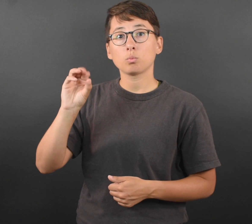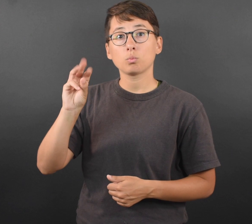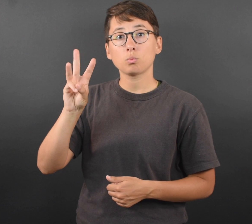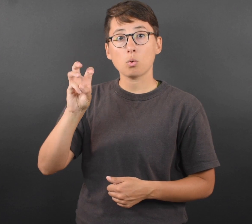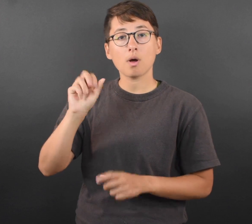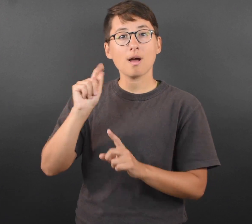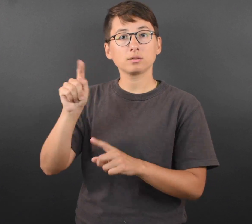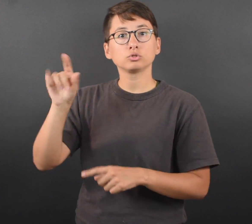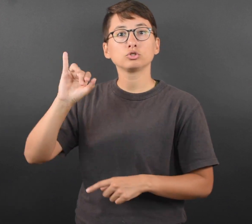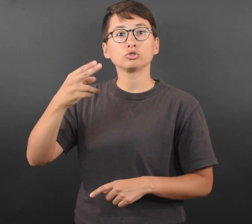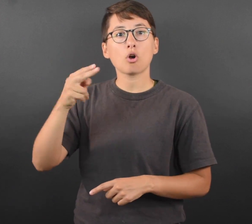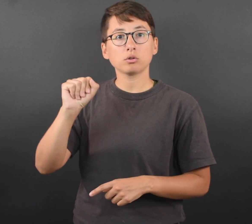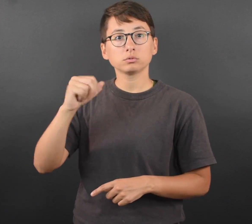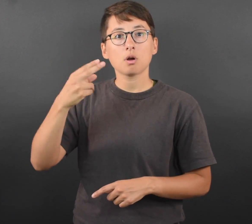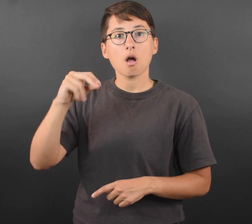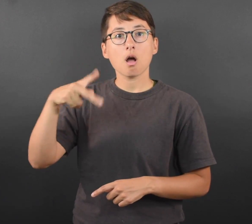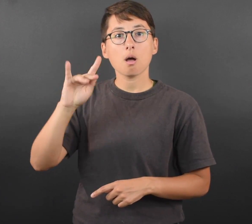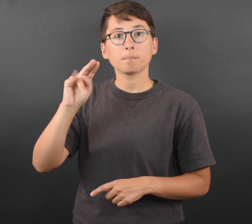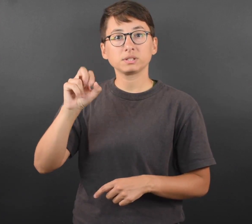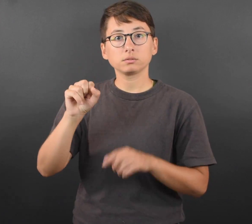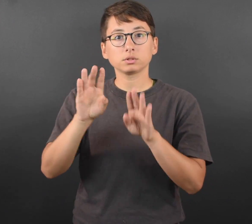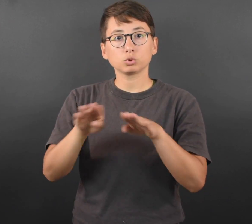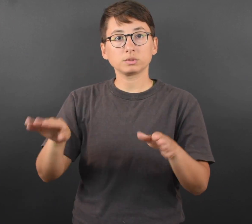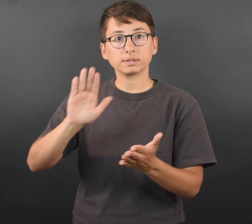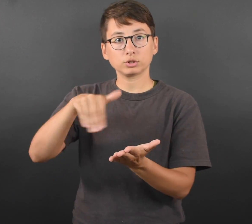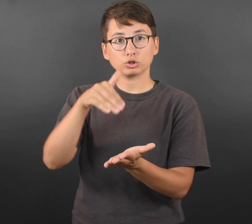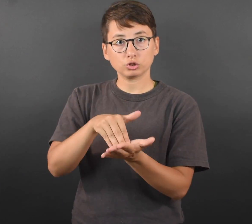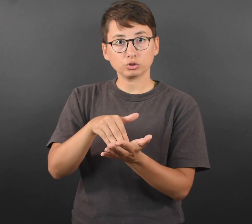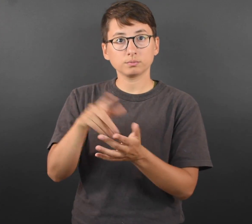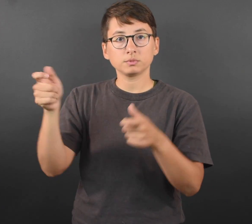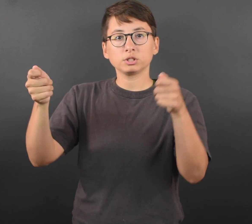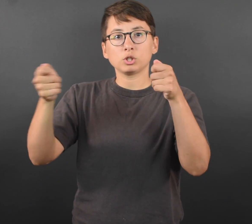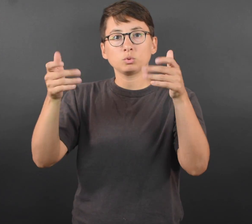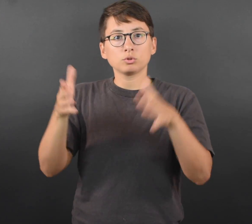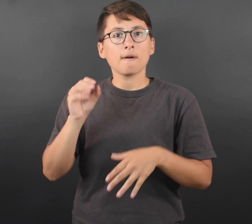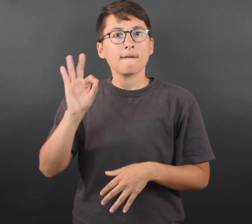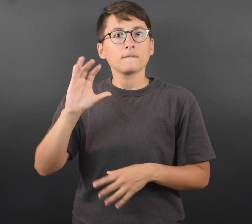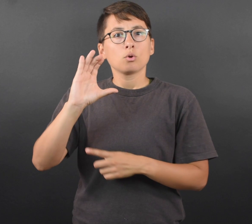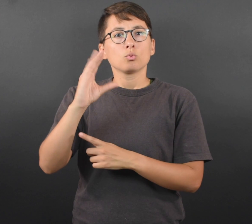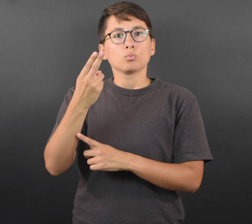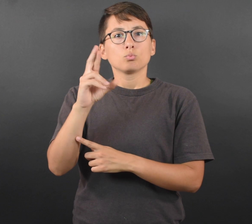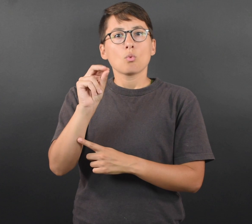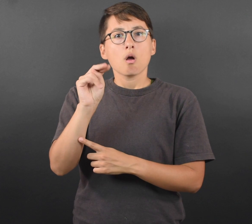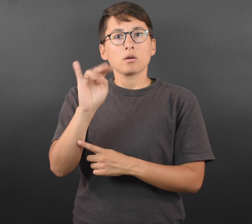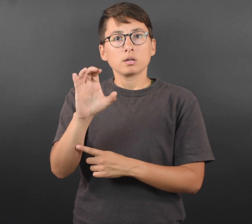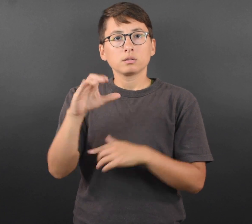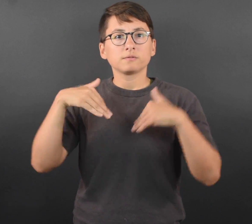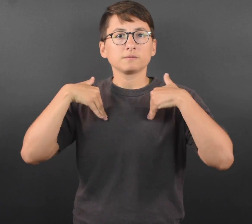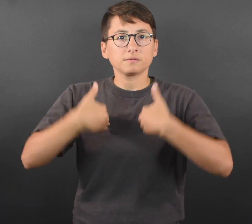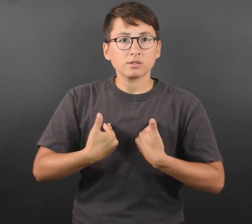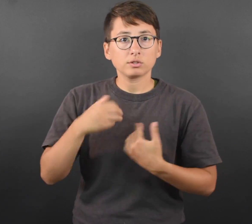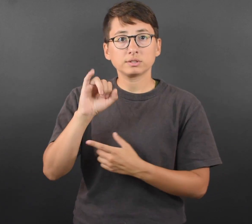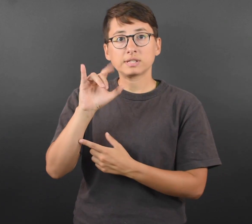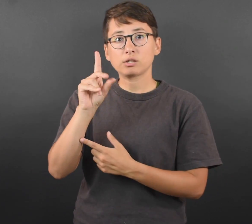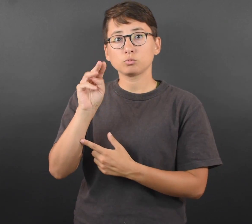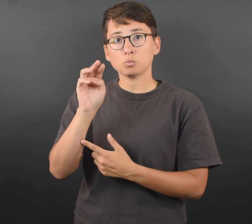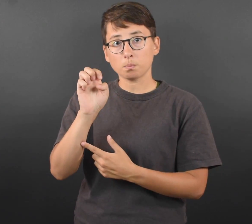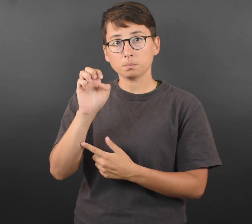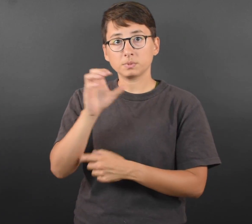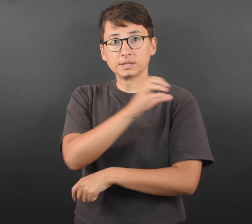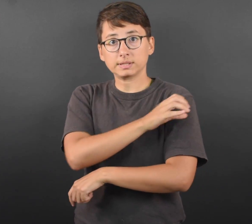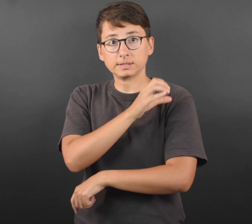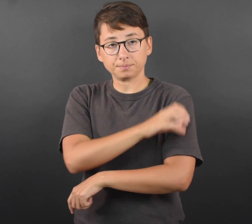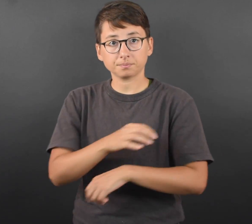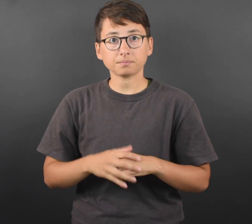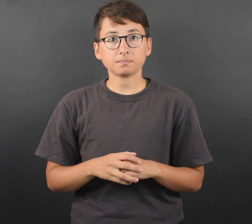the chronic fatigue syndrome clinic at Johns Hopkins Children's Center.